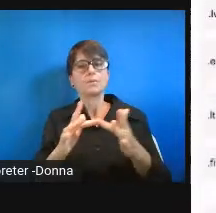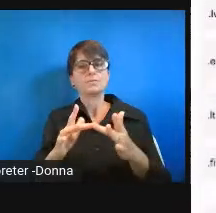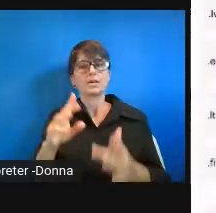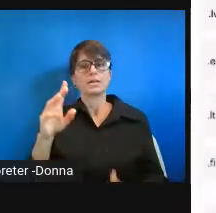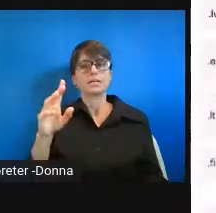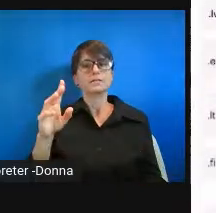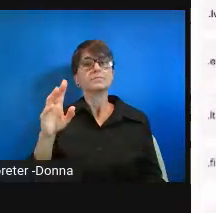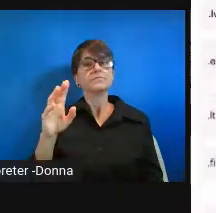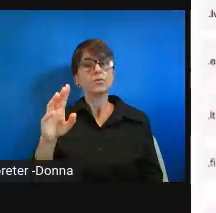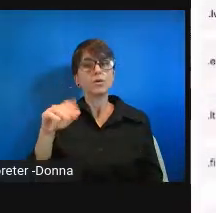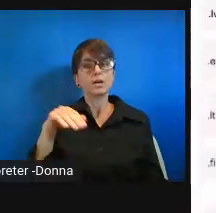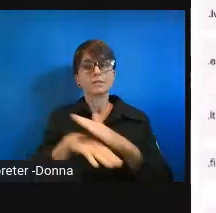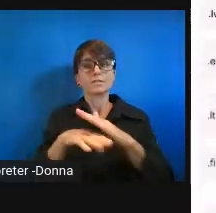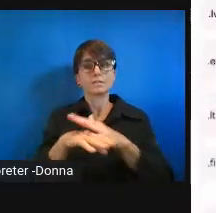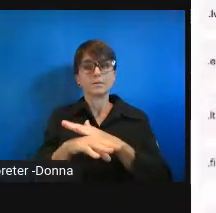to publish the updates this November